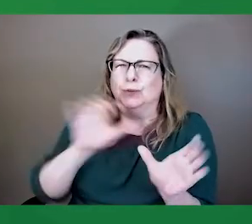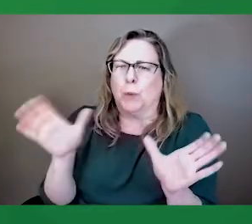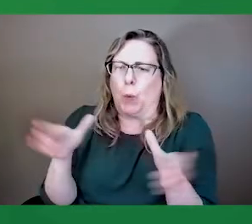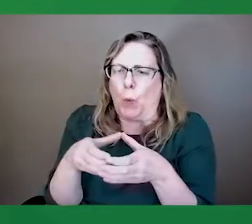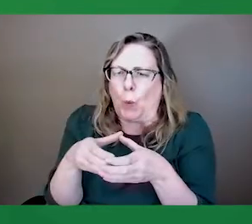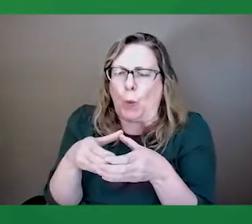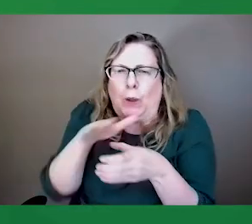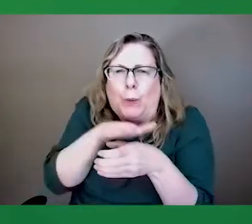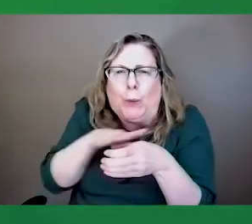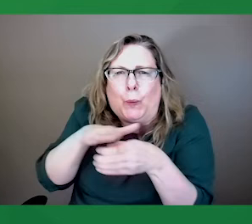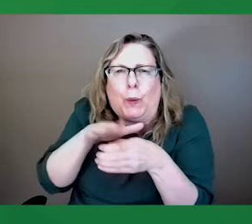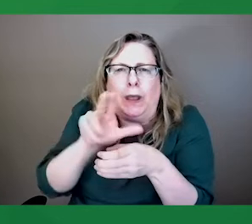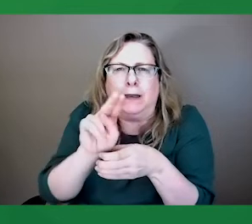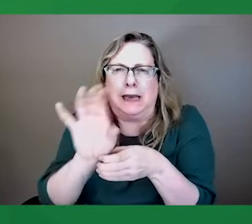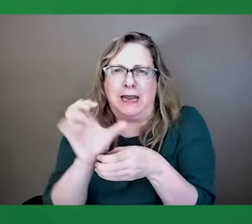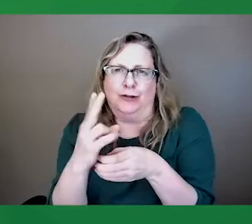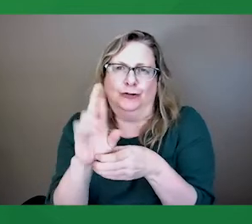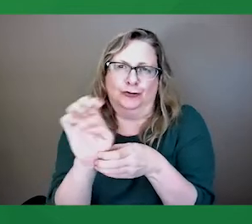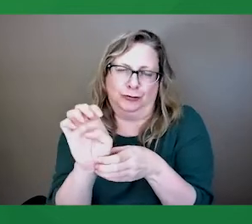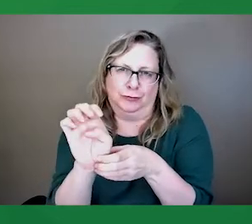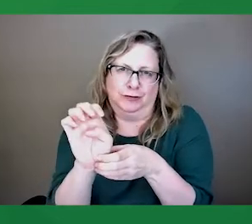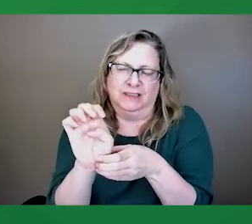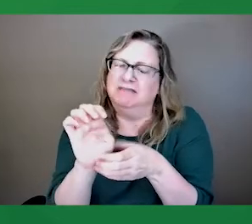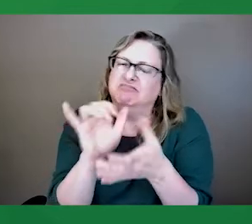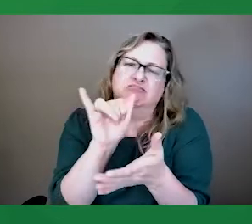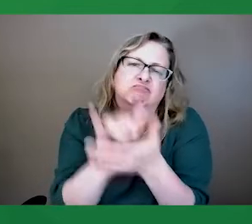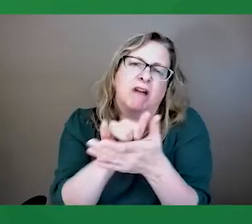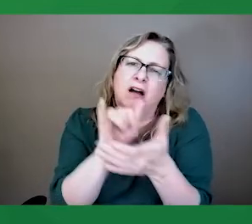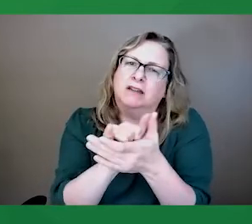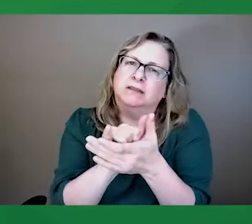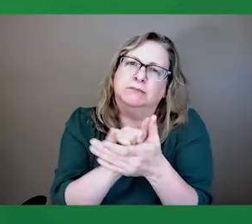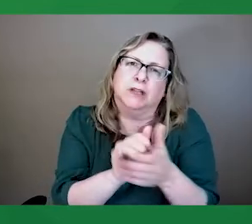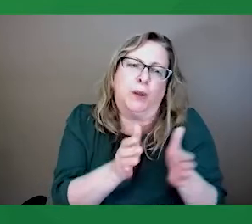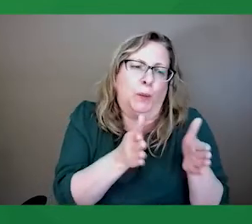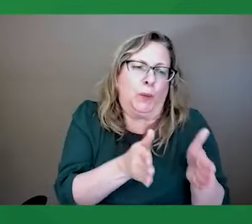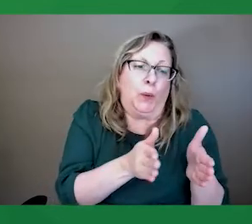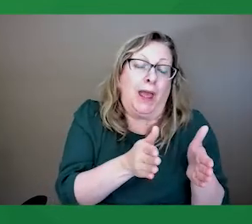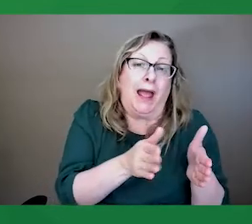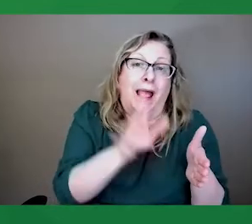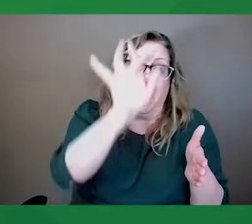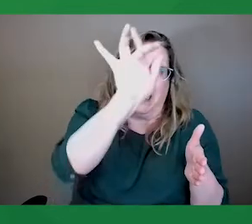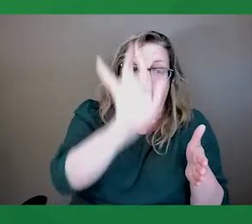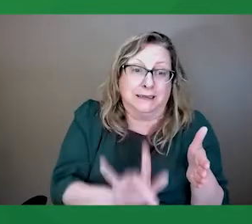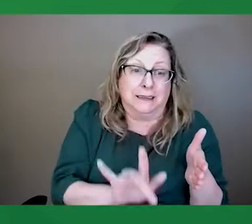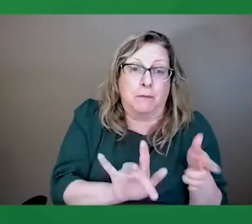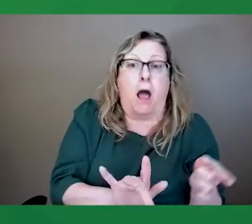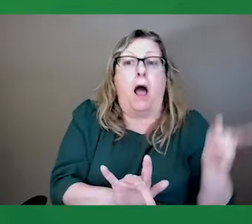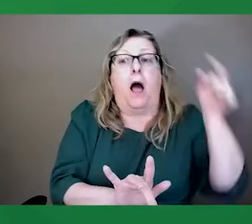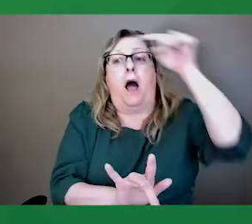that it will never be able to cross that chasm into the mass market stage and therefore achieve